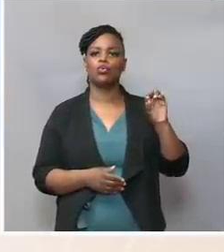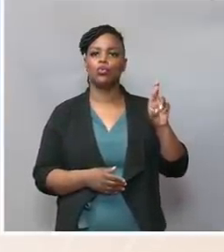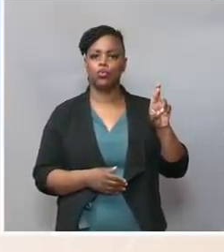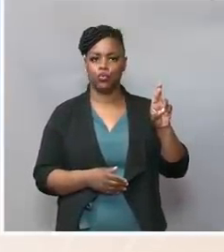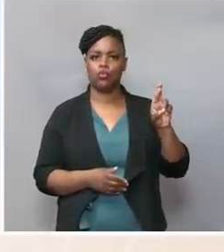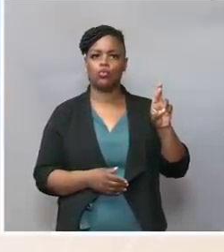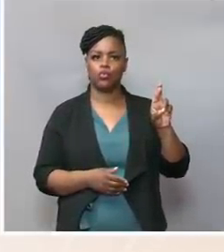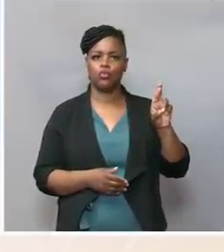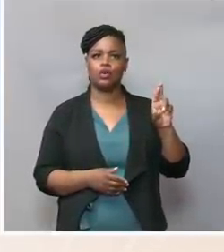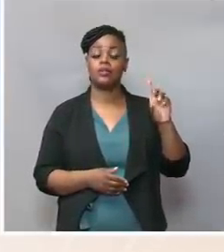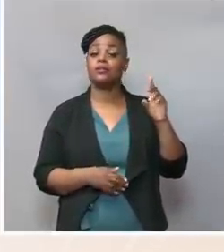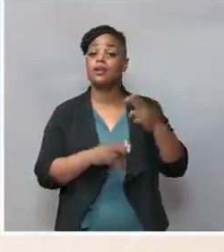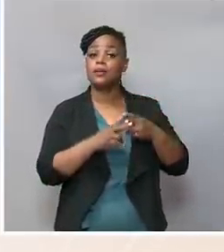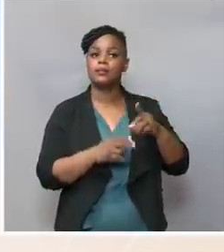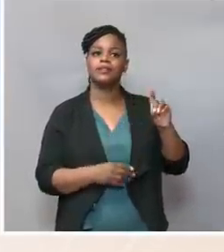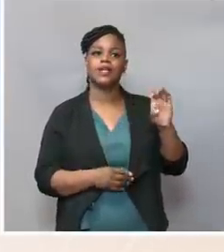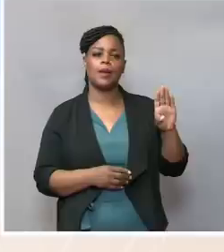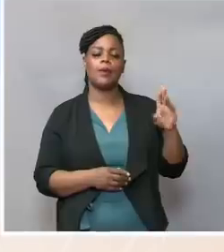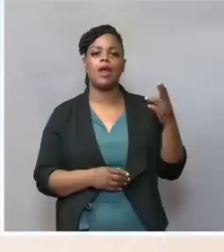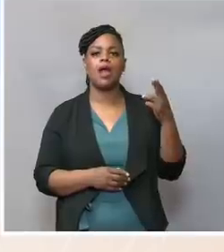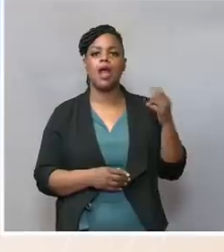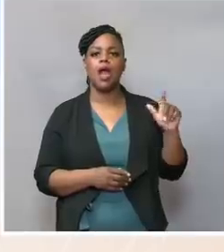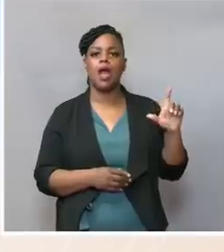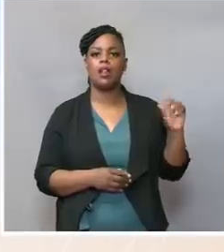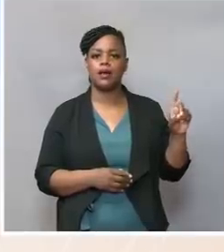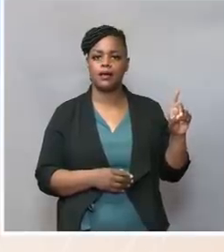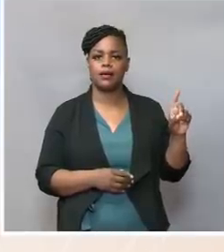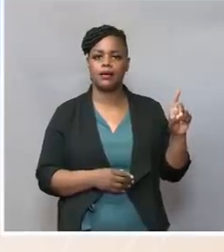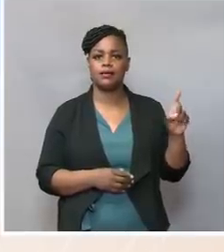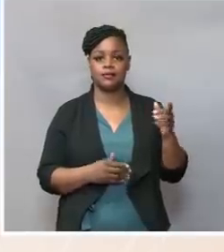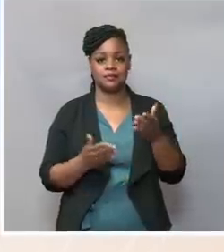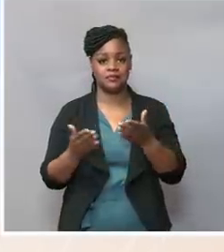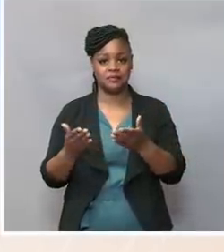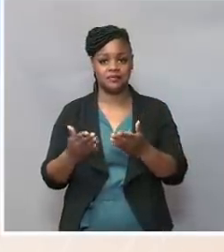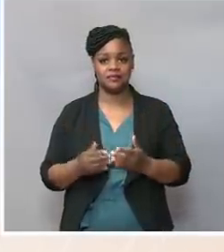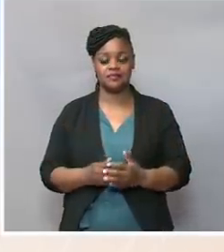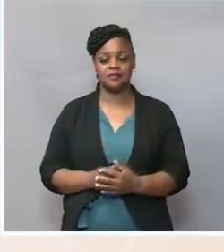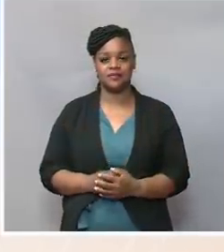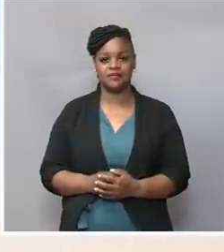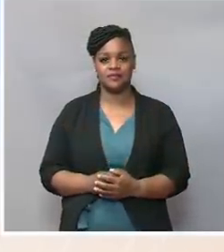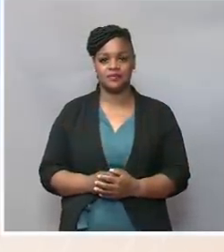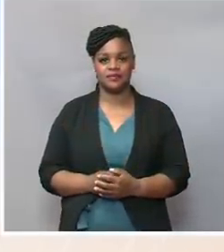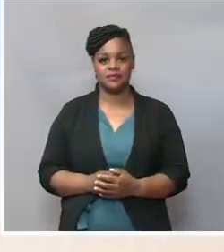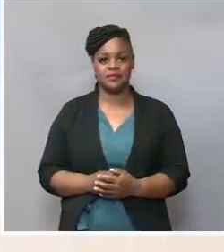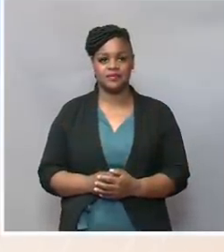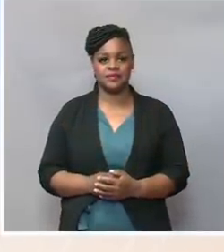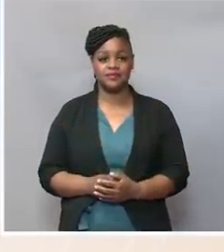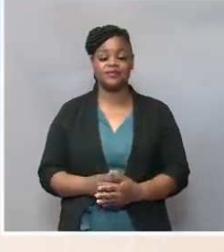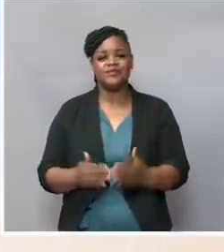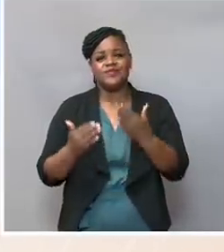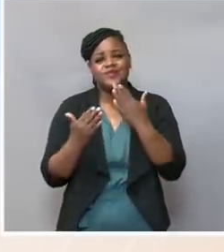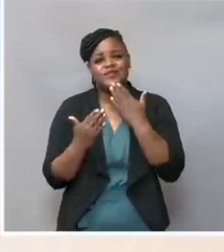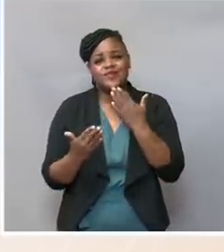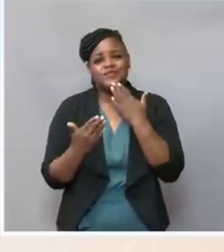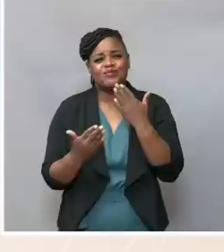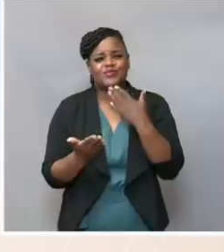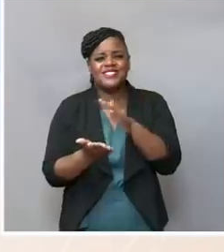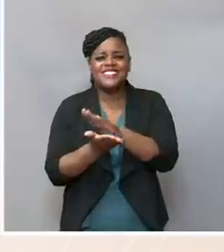Madam Secretary, over to you. Secretary Haaland: Thank you so much for that very kind introduction, Dr. Lowe,